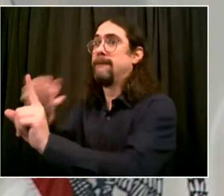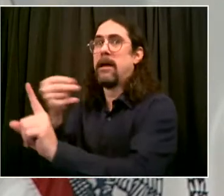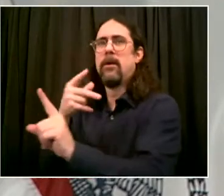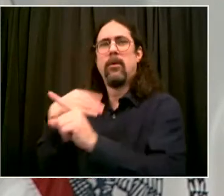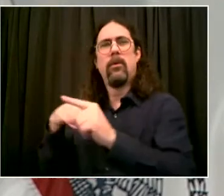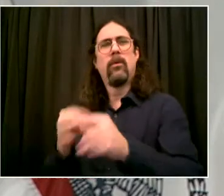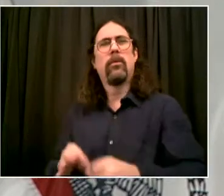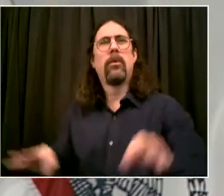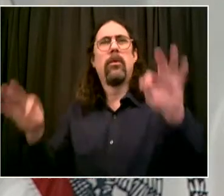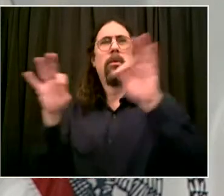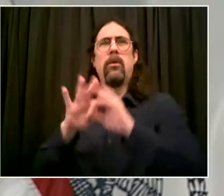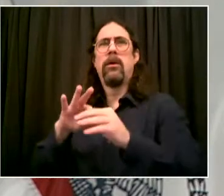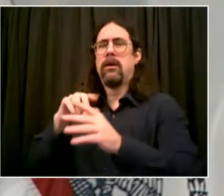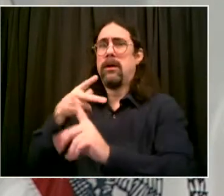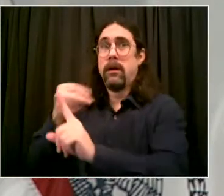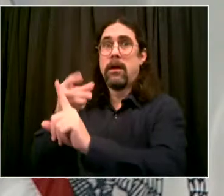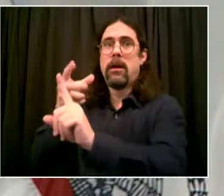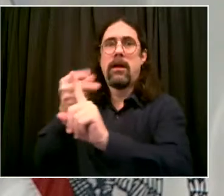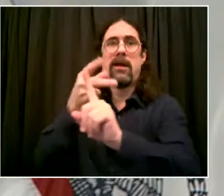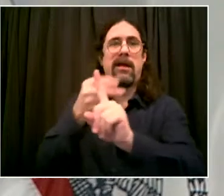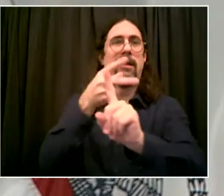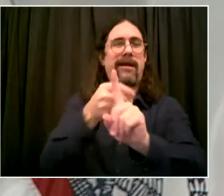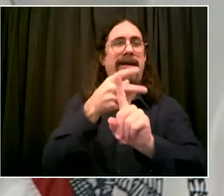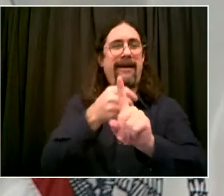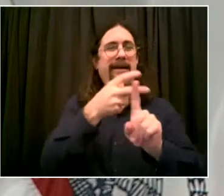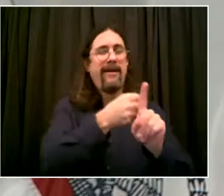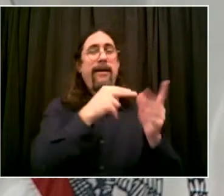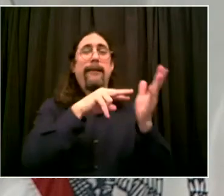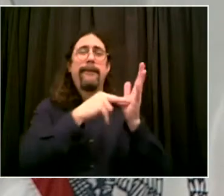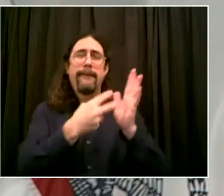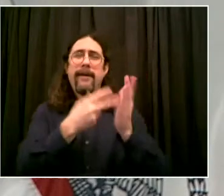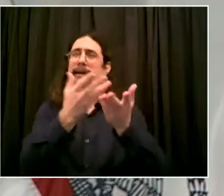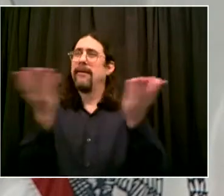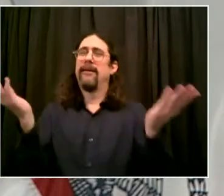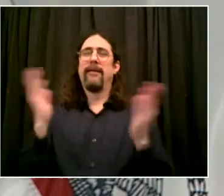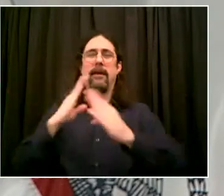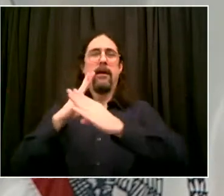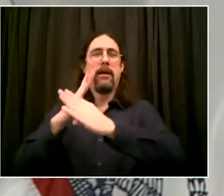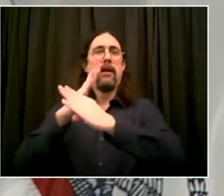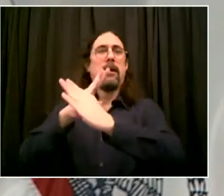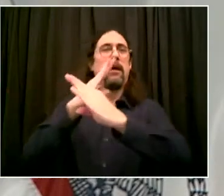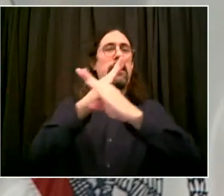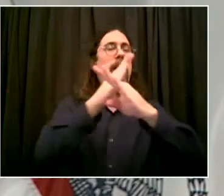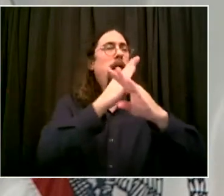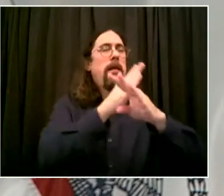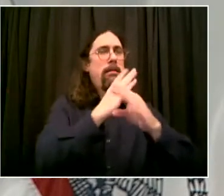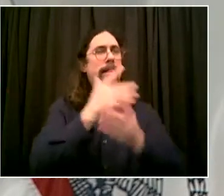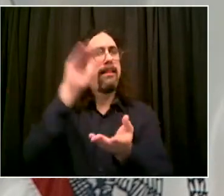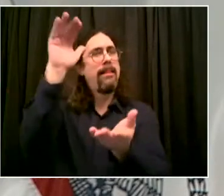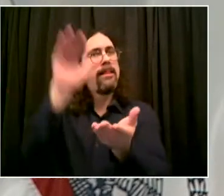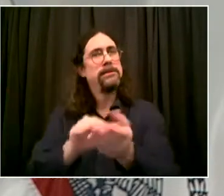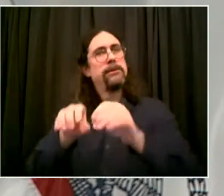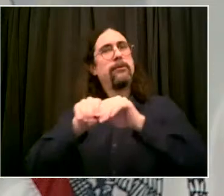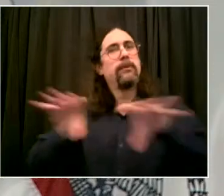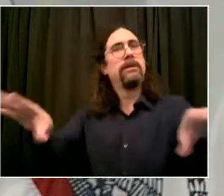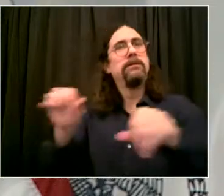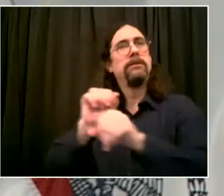WHO'S NOT GOING TO GET THIS DISEASE. THAT IS WAS GOING TO E MOV THE CITY FORWARD SO EVERY DAY WE